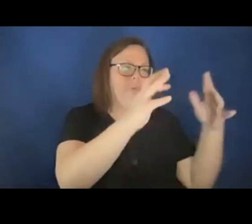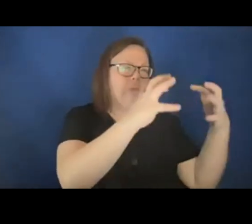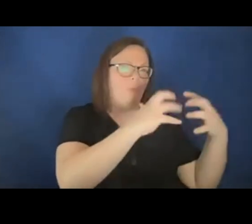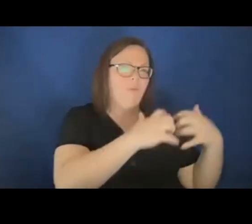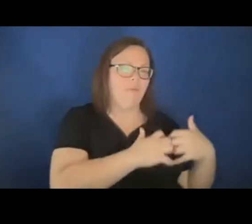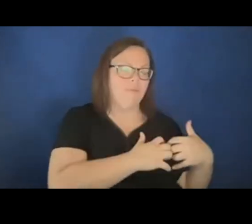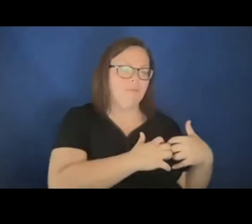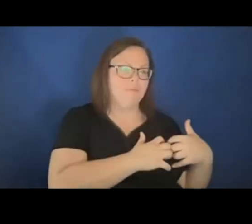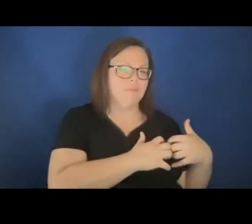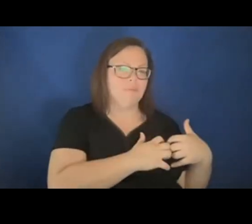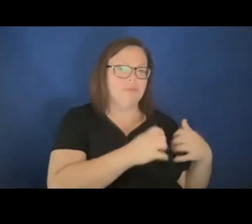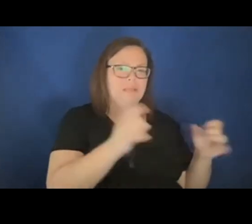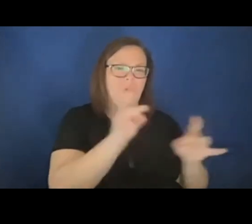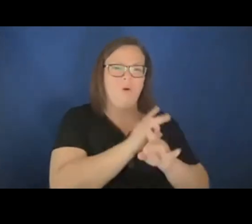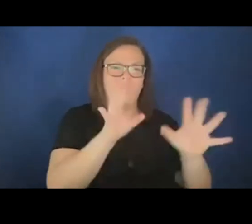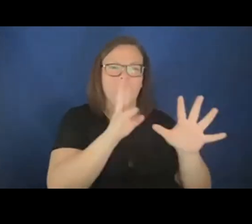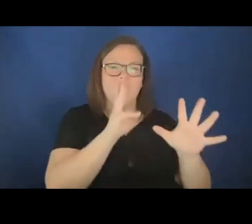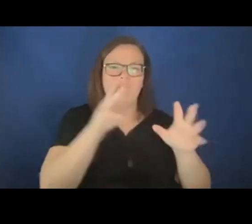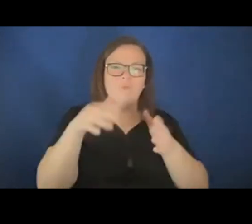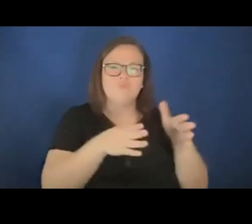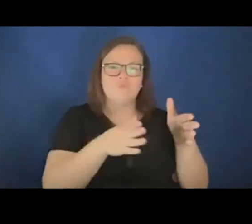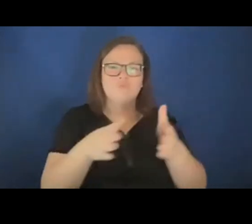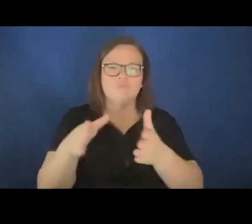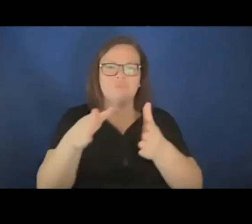in the foul waters of the rivers there are Palestinians